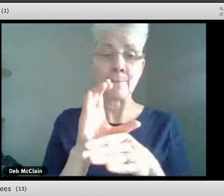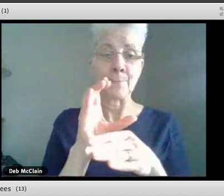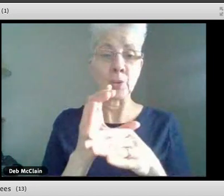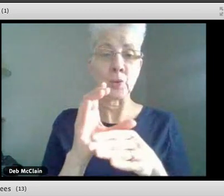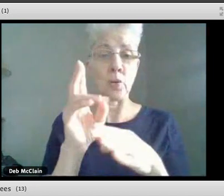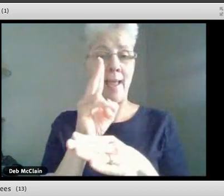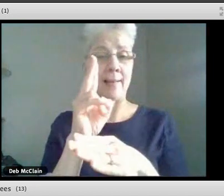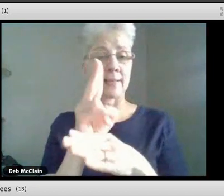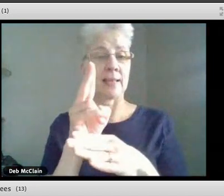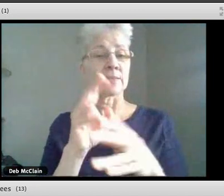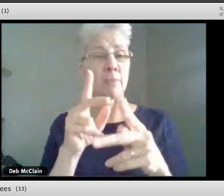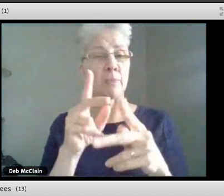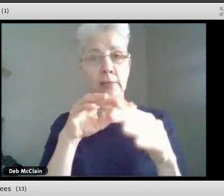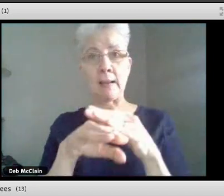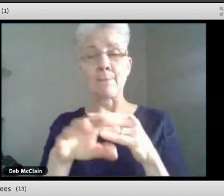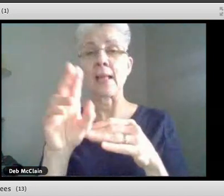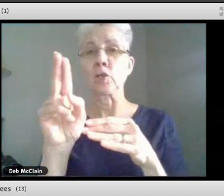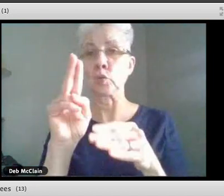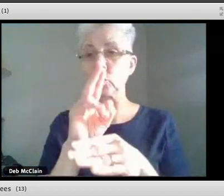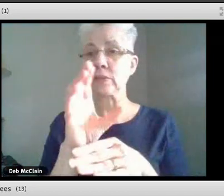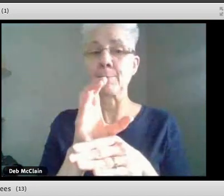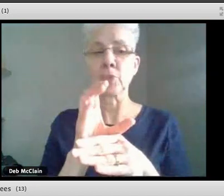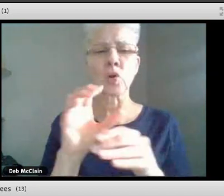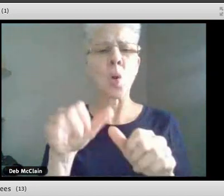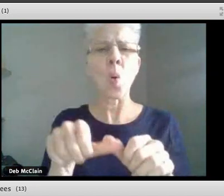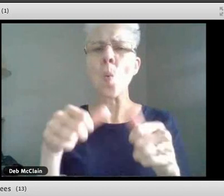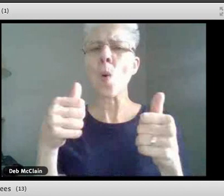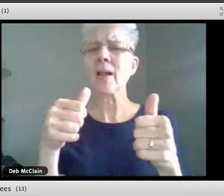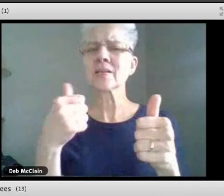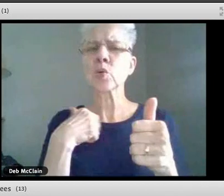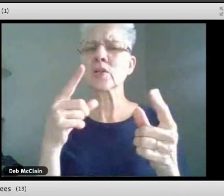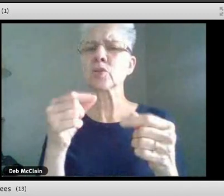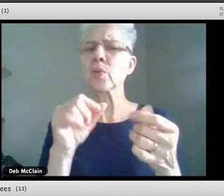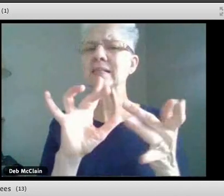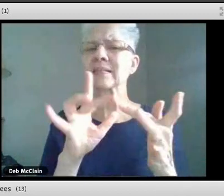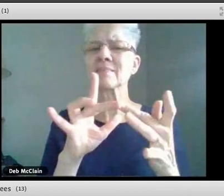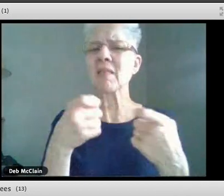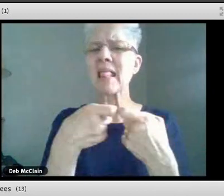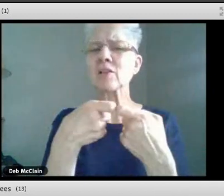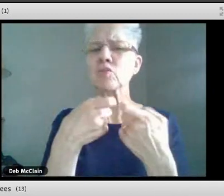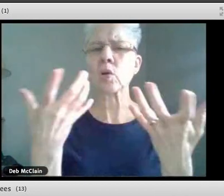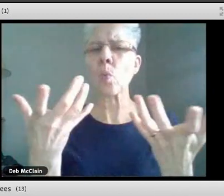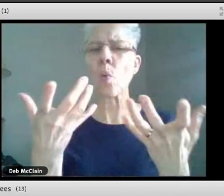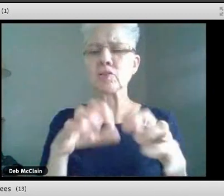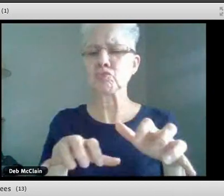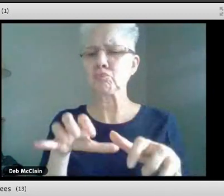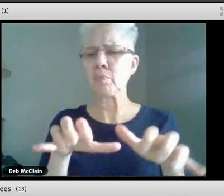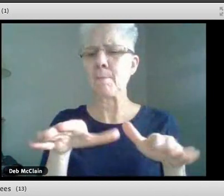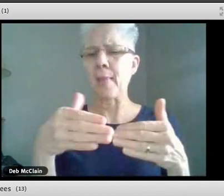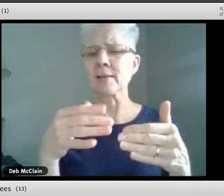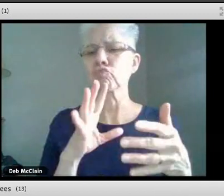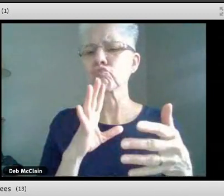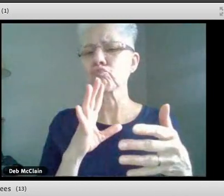for computer access. What else do we do that's electronic? If you just type in the chat box, you know, if there's anything else I've missed,